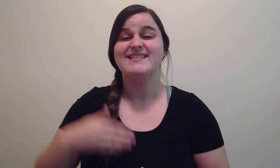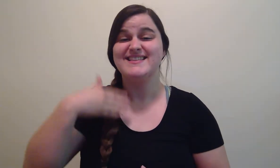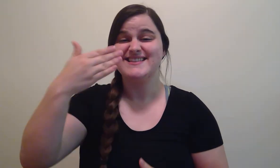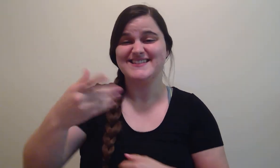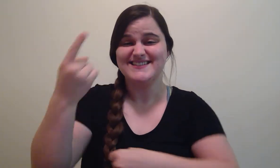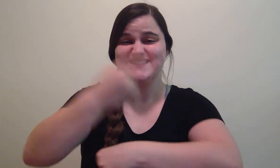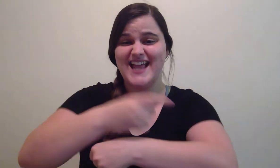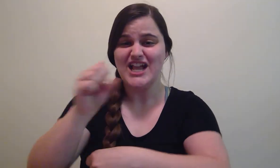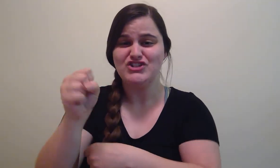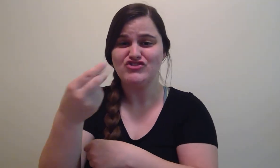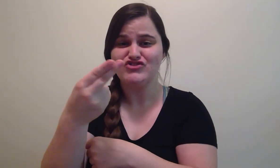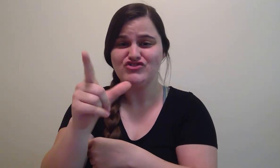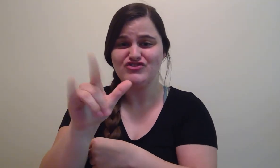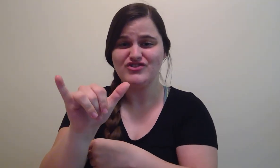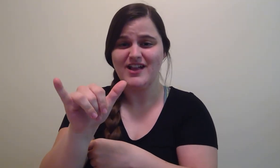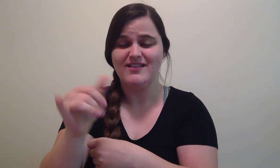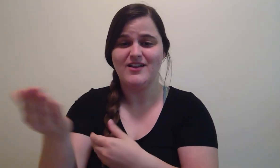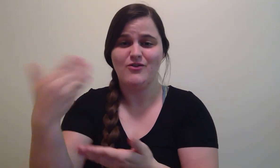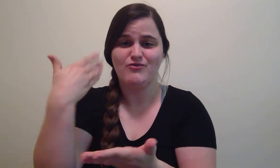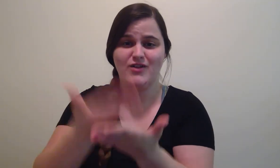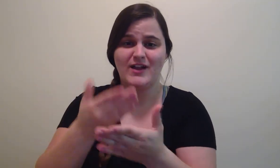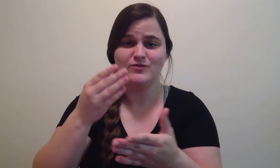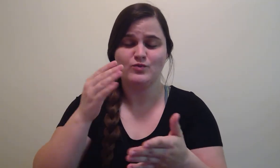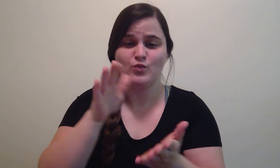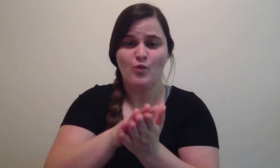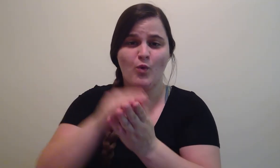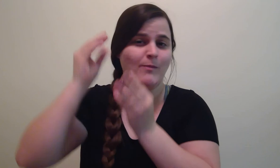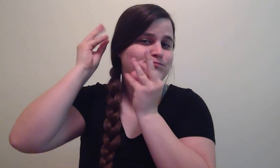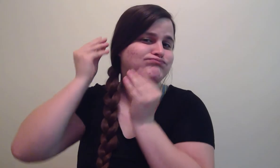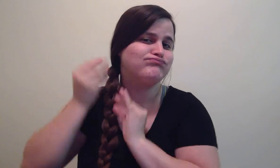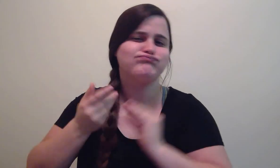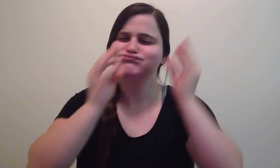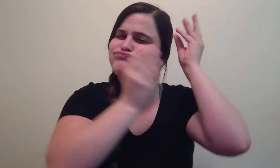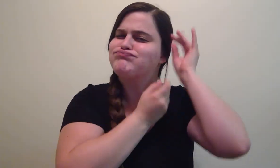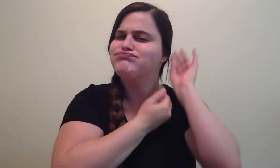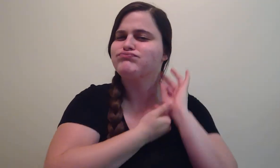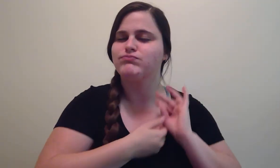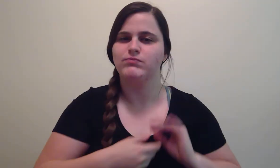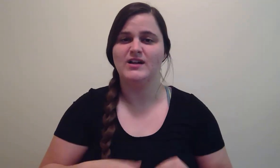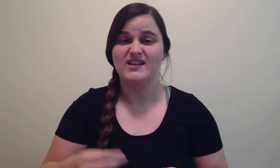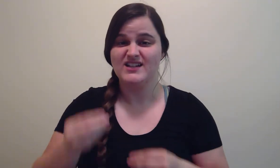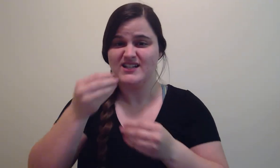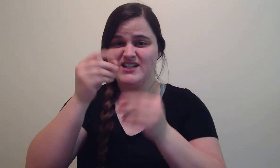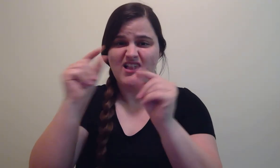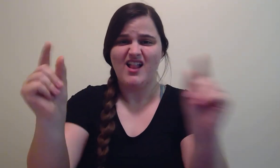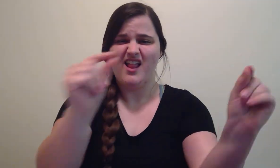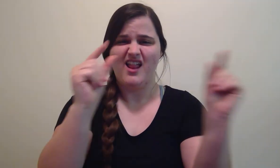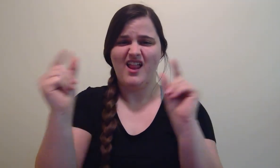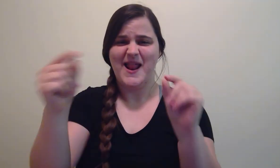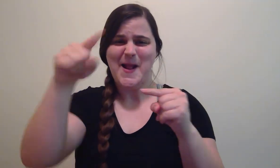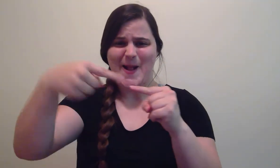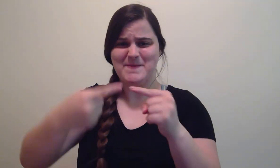Shelly was back the next day with a head full of braids. And of course she got everybody whispering about me,